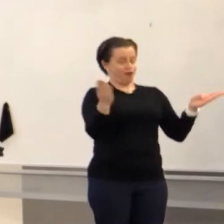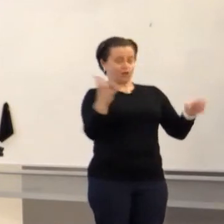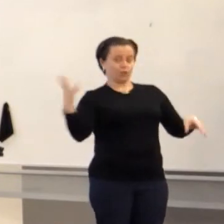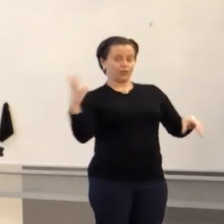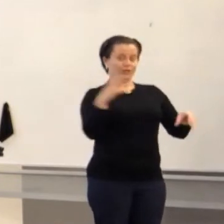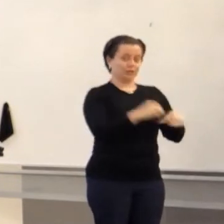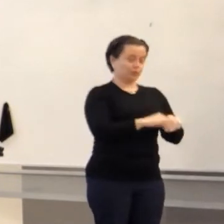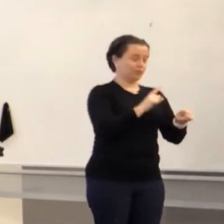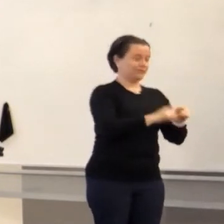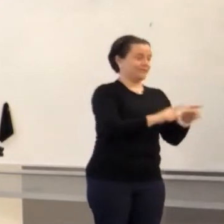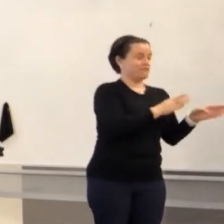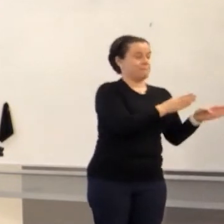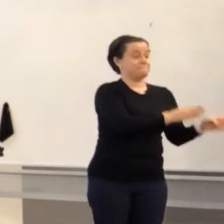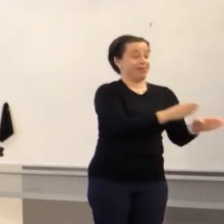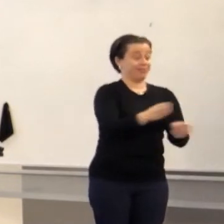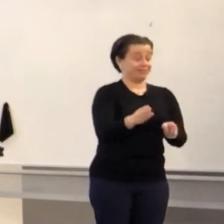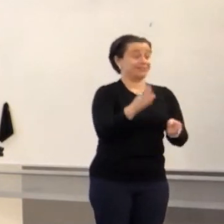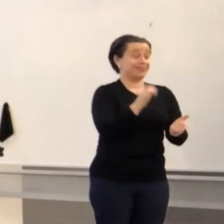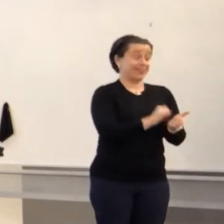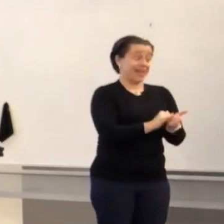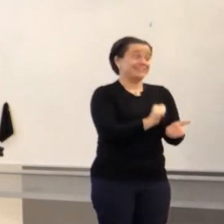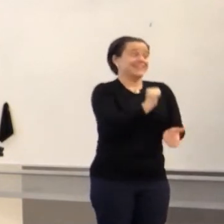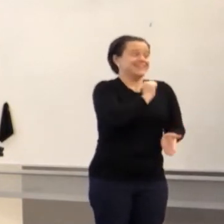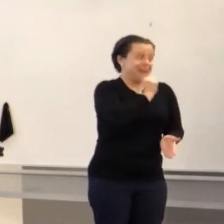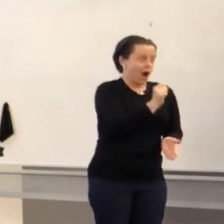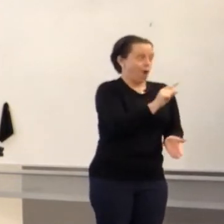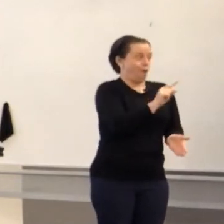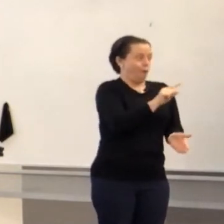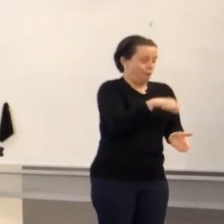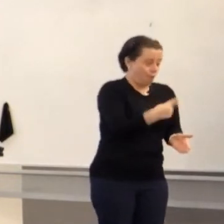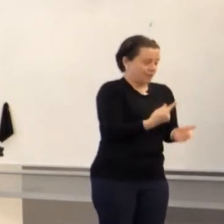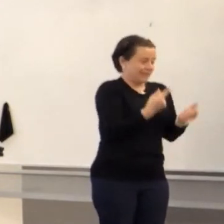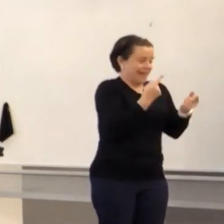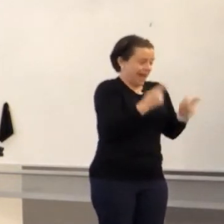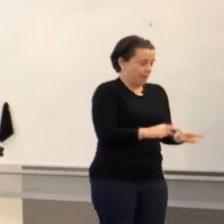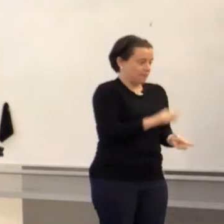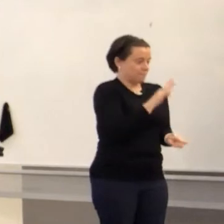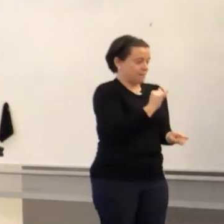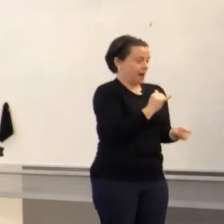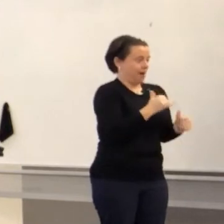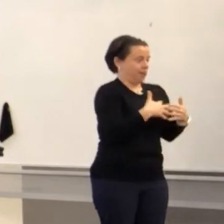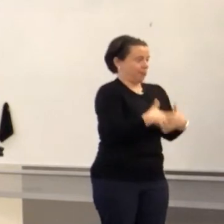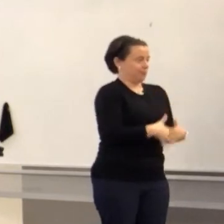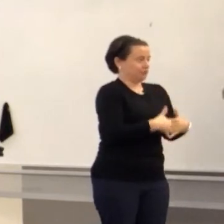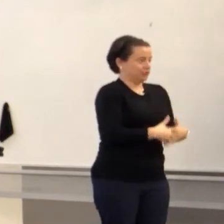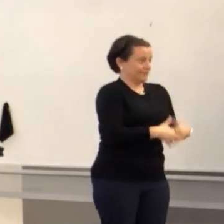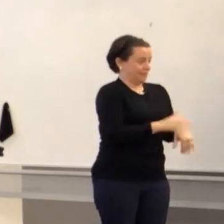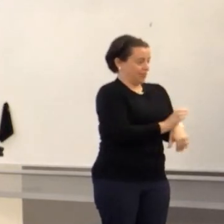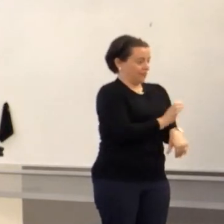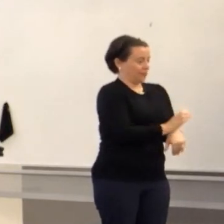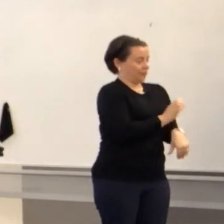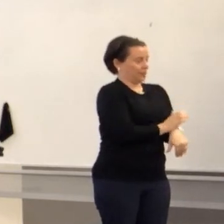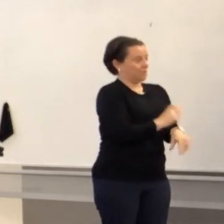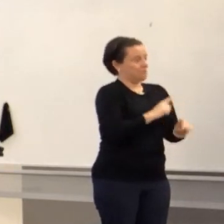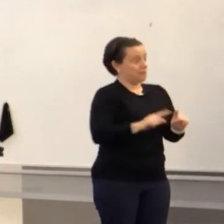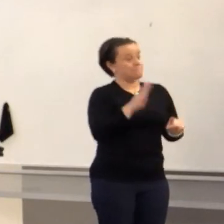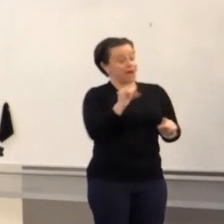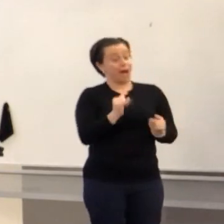for or by a computer. I think the laws had some unintended consequences. So, I think this is probably a bigger discussion